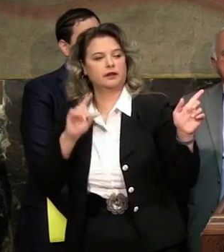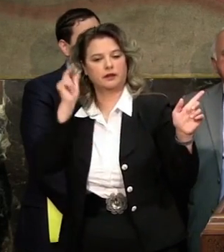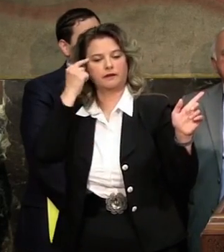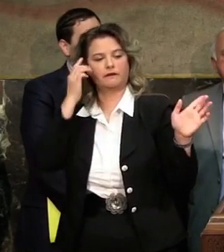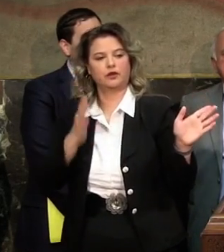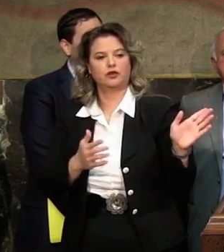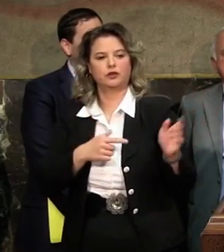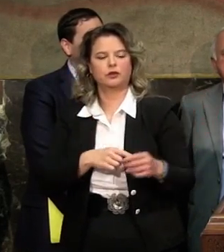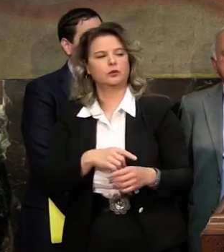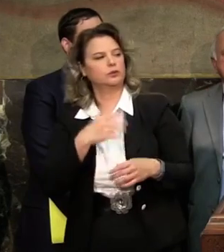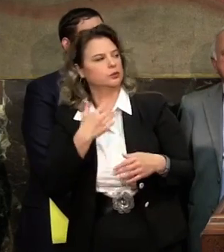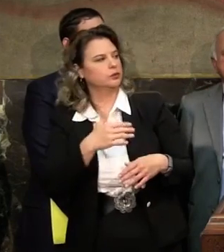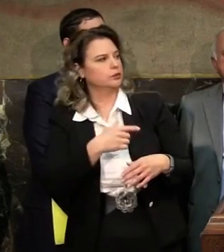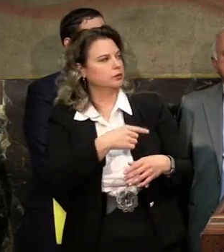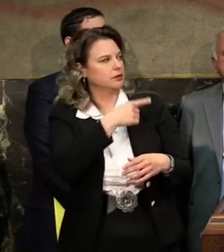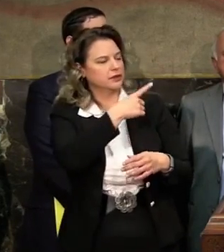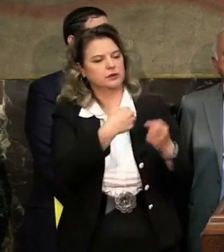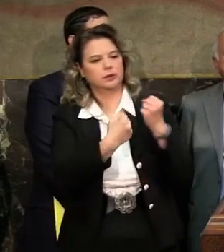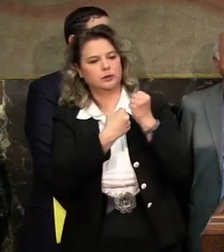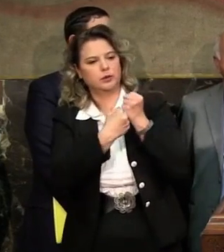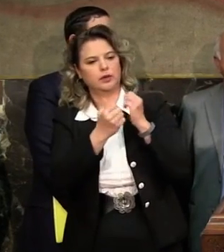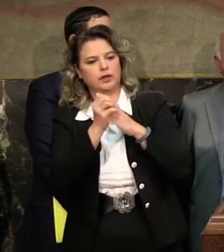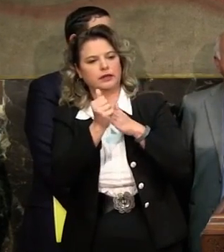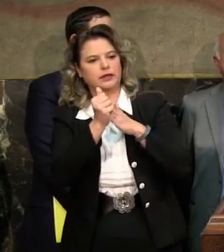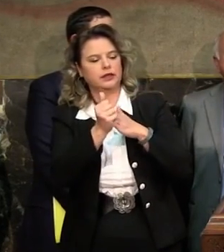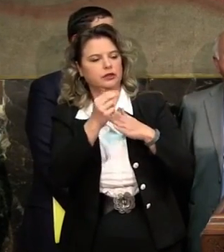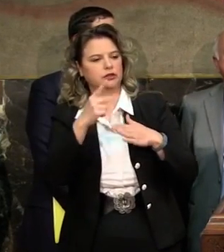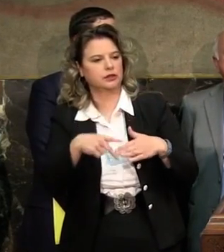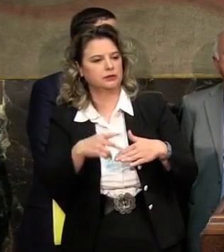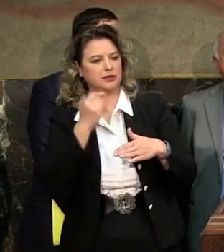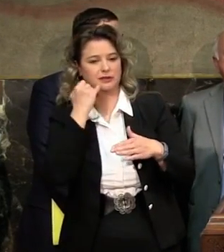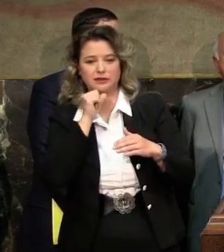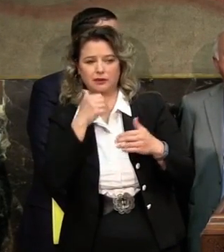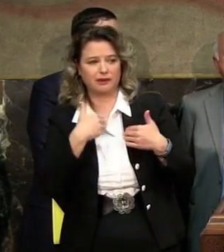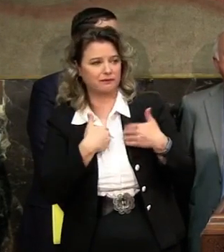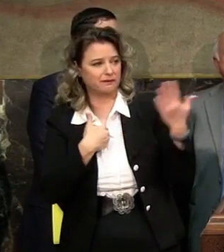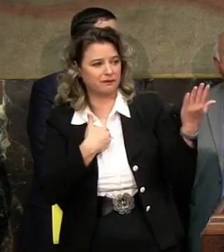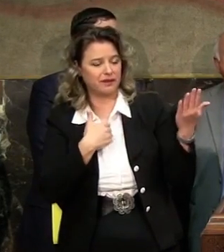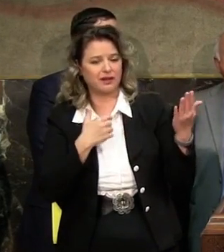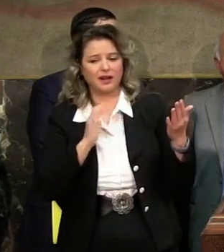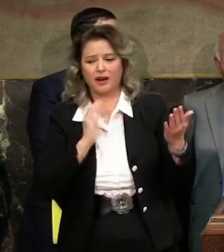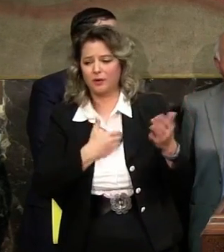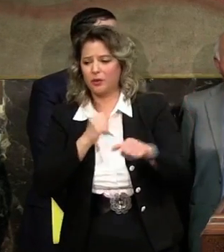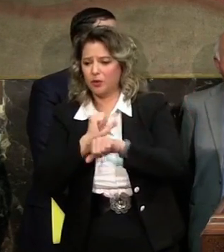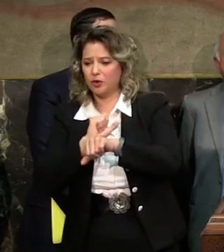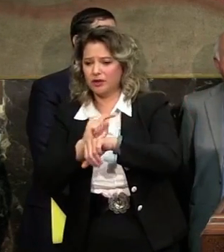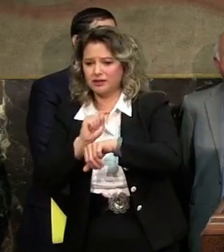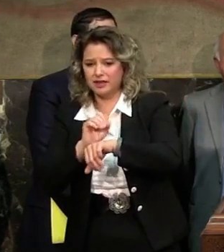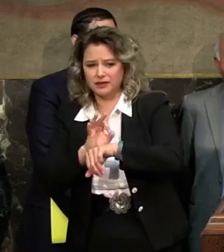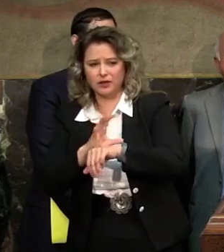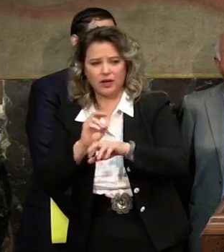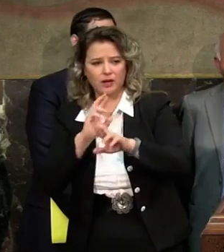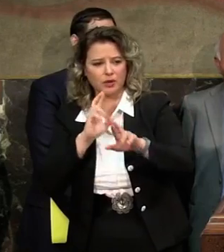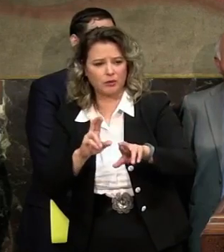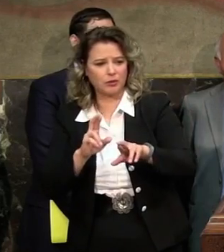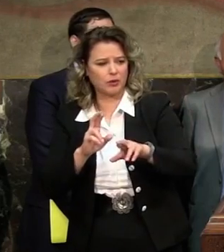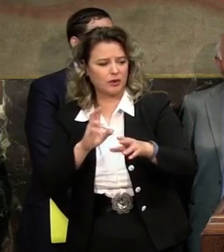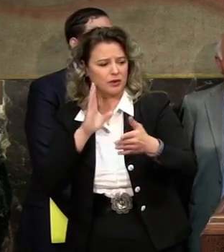and leadership on this issue the good work of this task force and the report would end up like many such reports on a